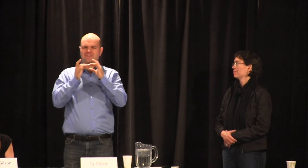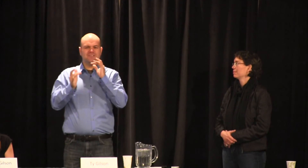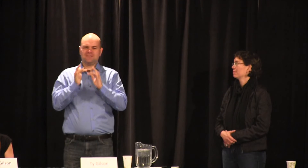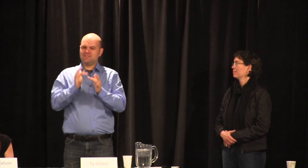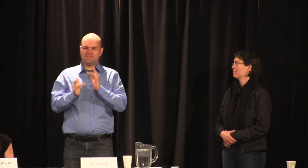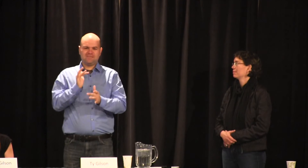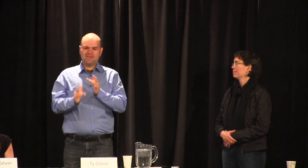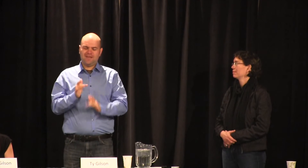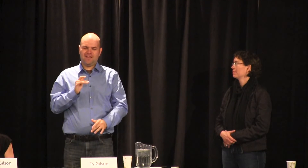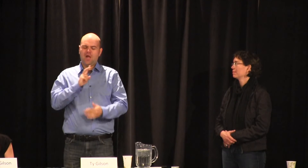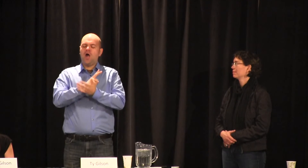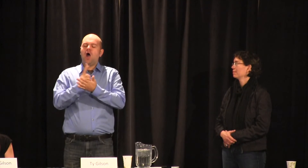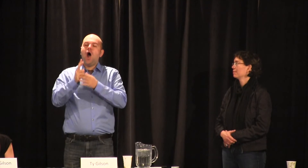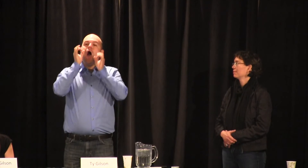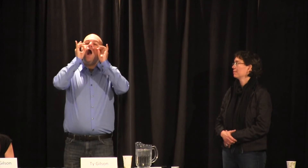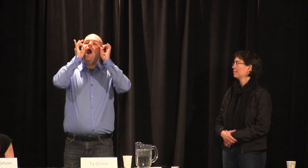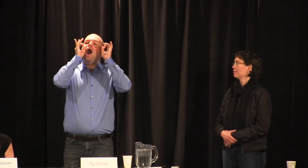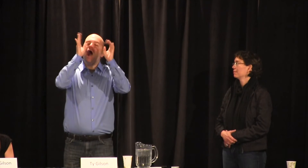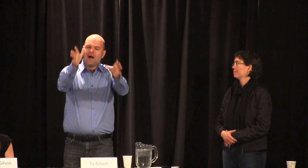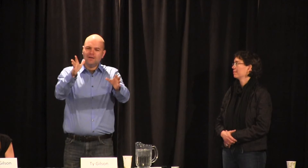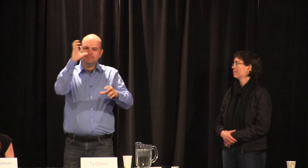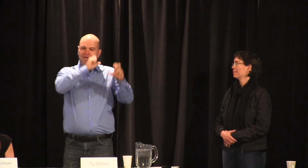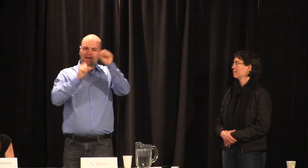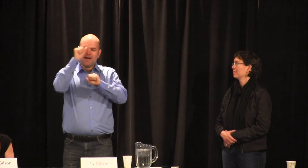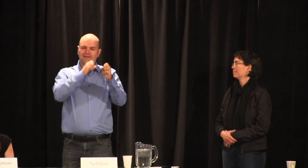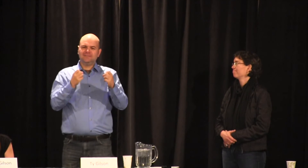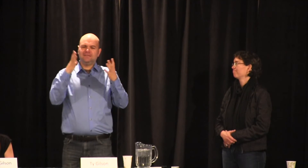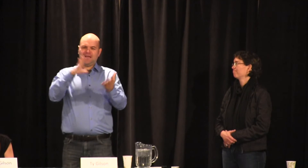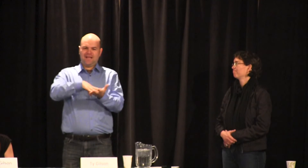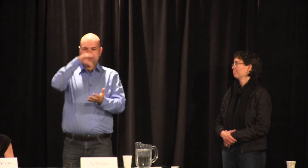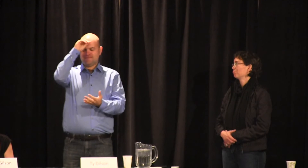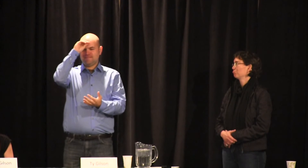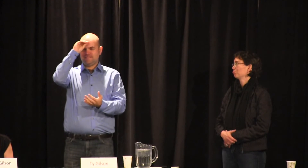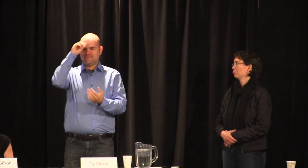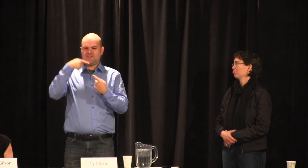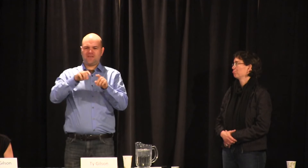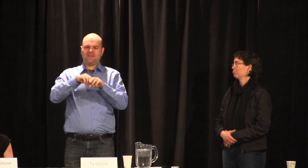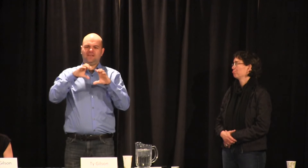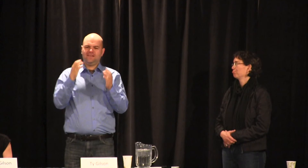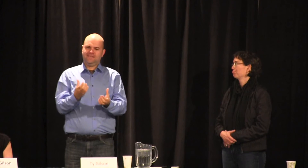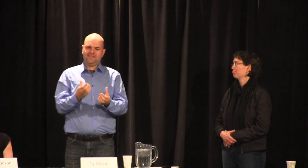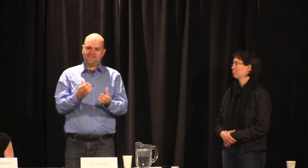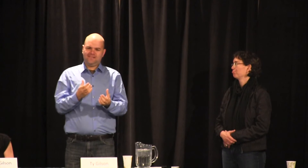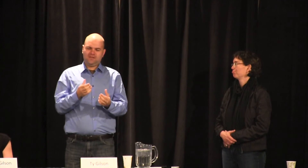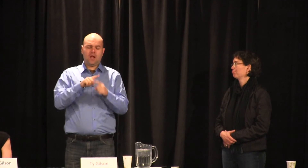there wasn't good connection with the Internet. And it was awful just for those first couple of weeks having to just constantly guess